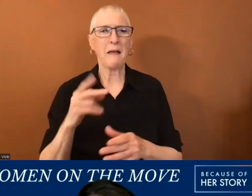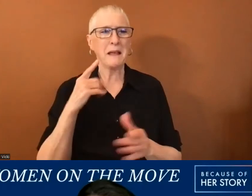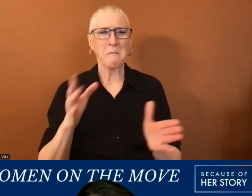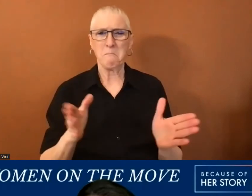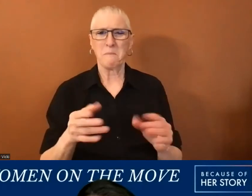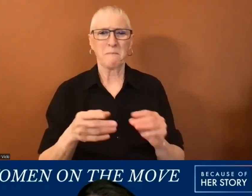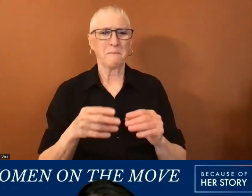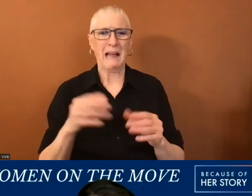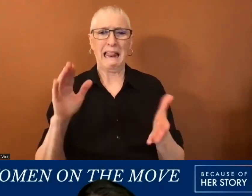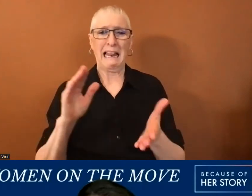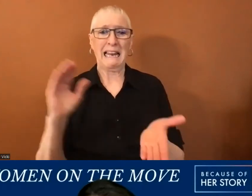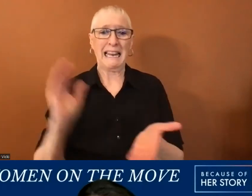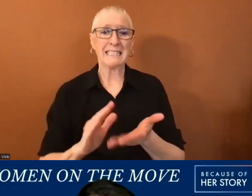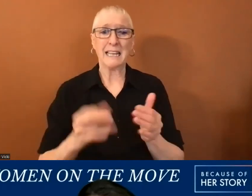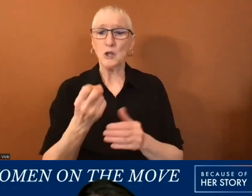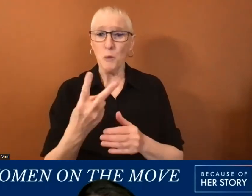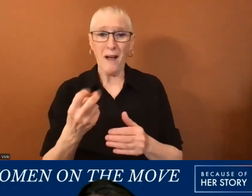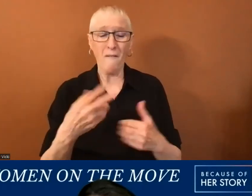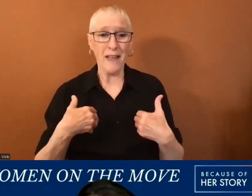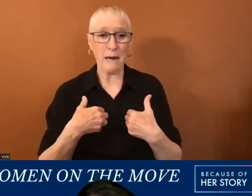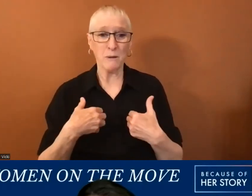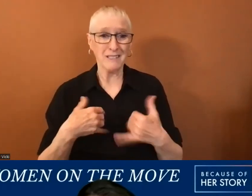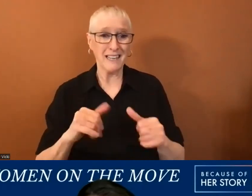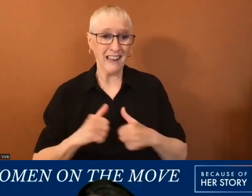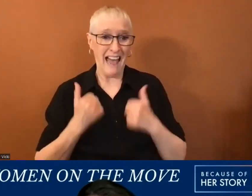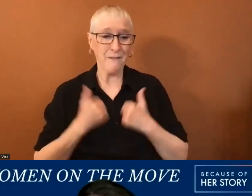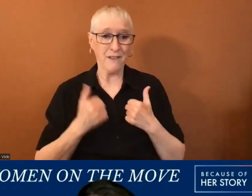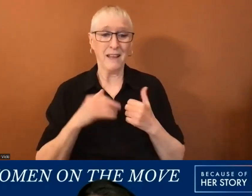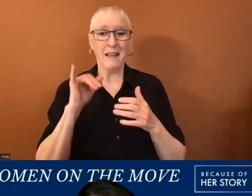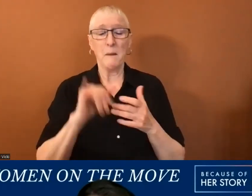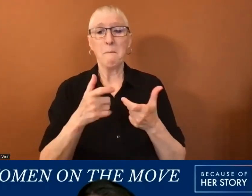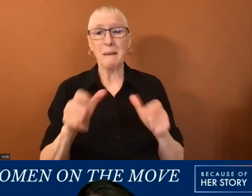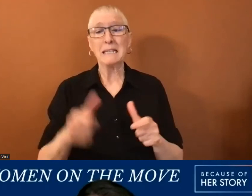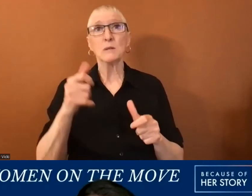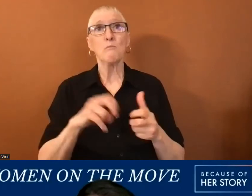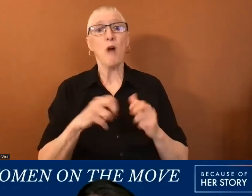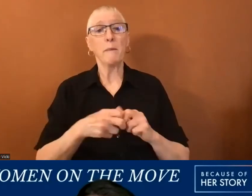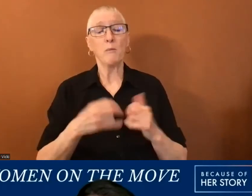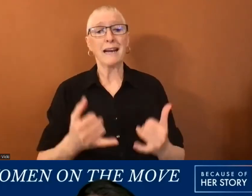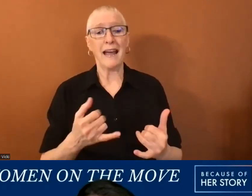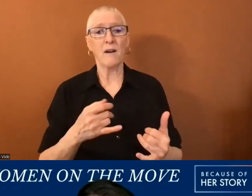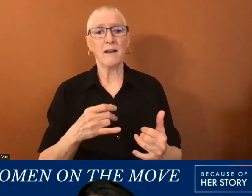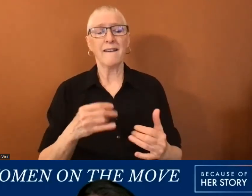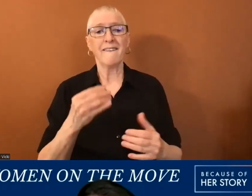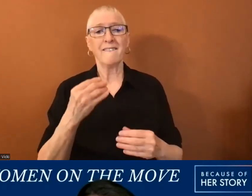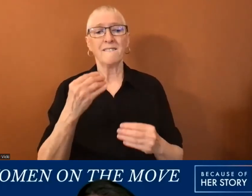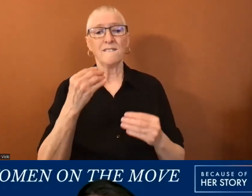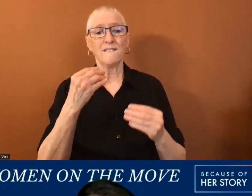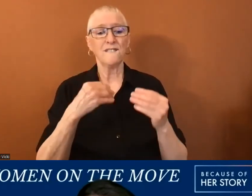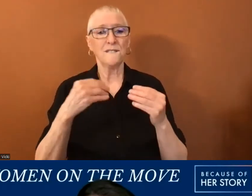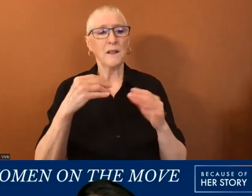uh 12 animals thought to live currently. The major problem is um fishing, them being entangled or bycaught